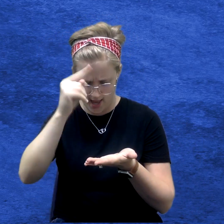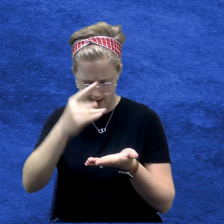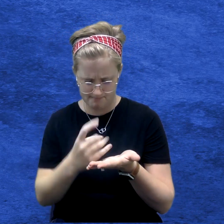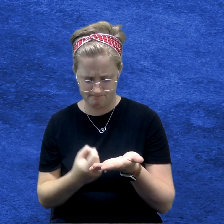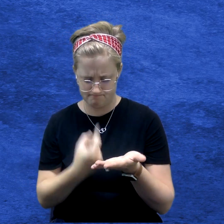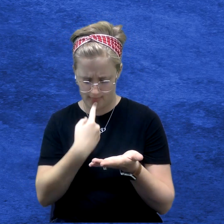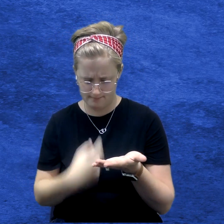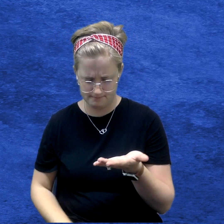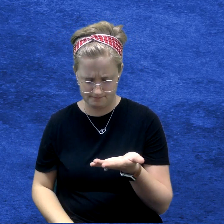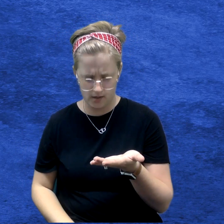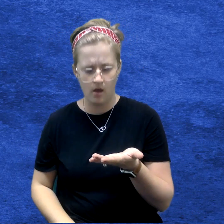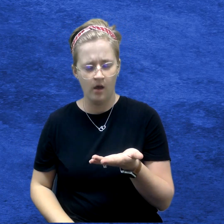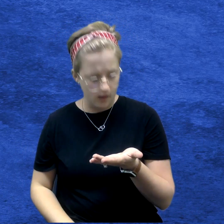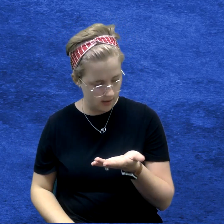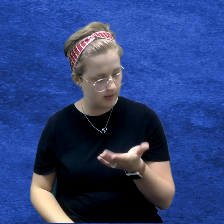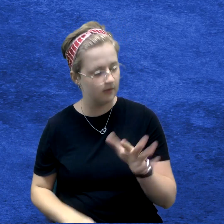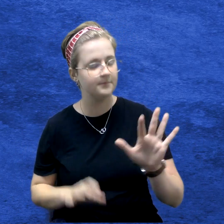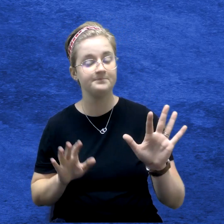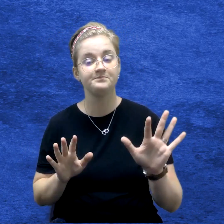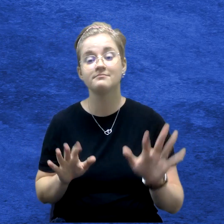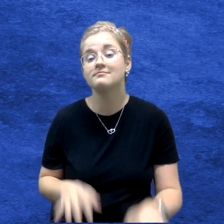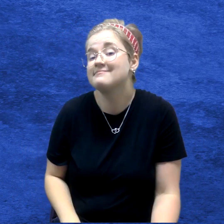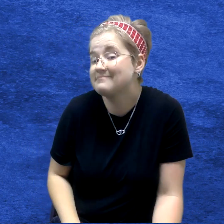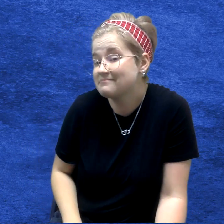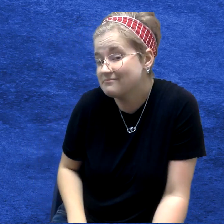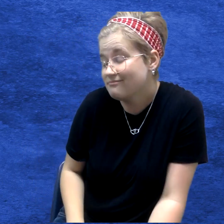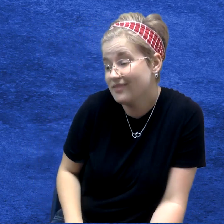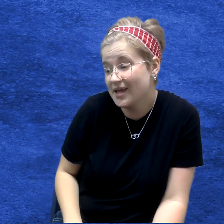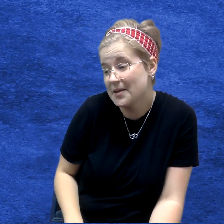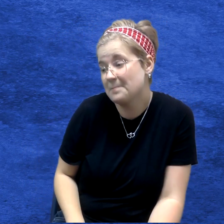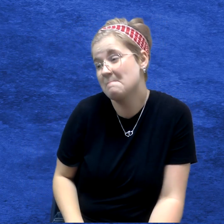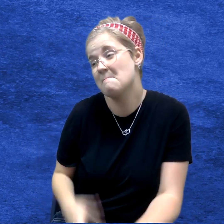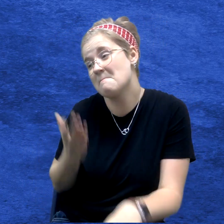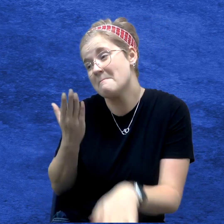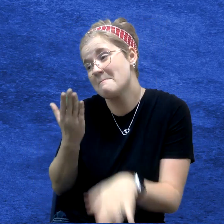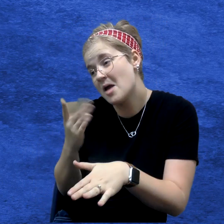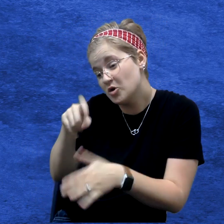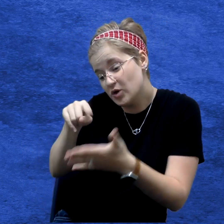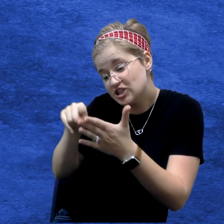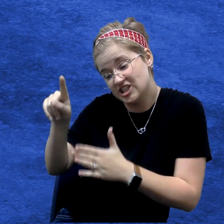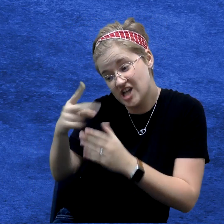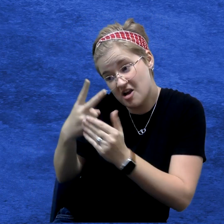“Just to be on the safe side, perhaps we should check both rooms, Mr. Linkletter,”